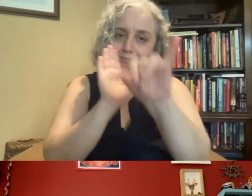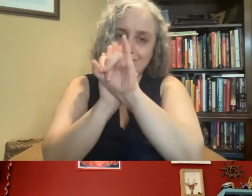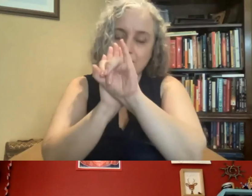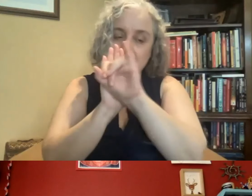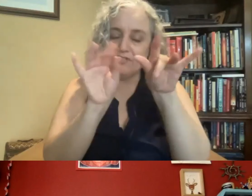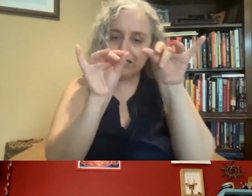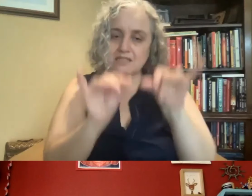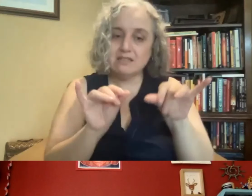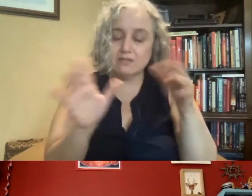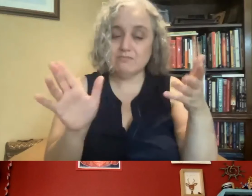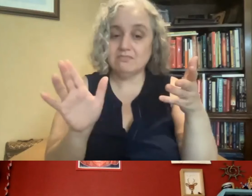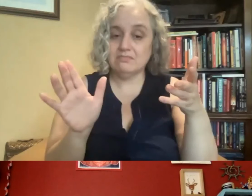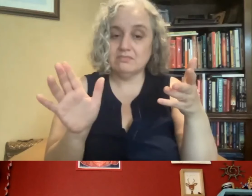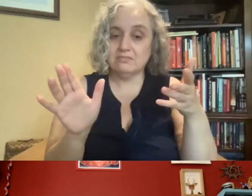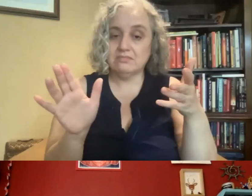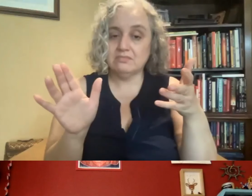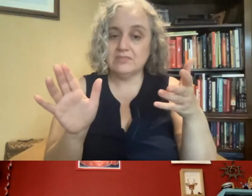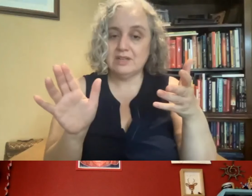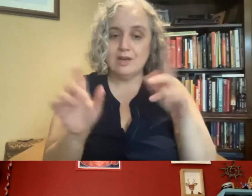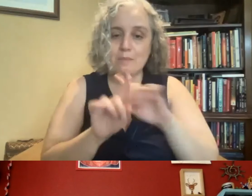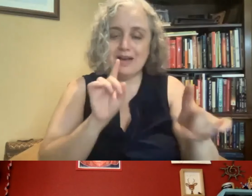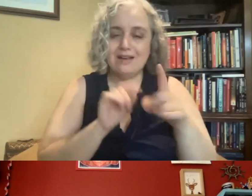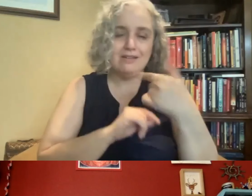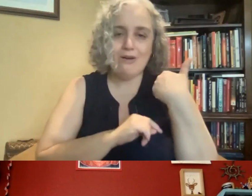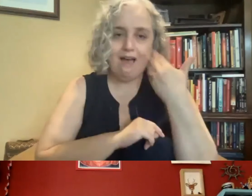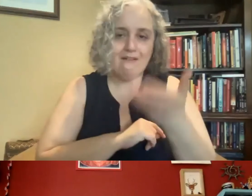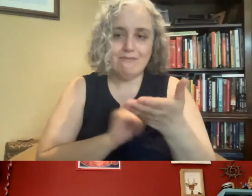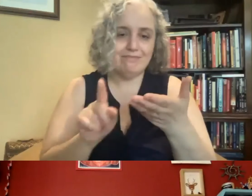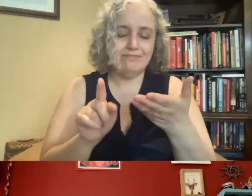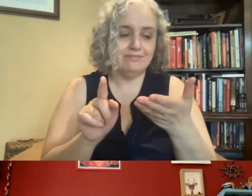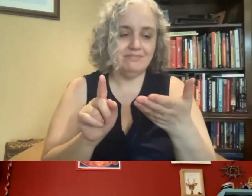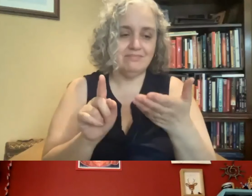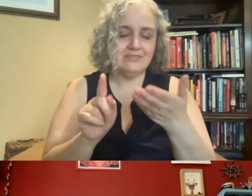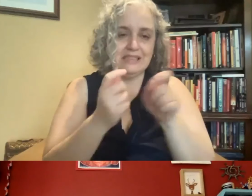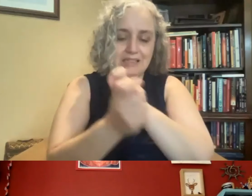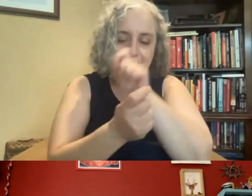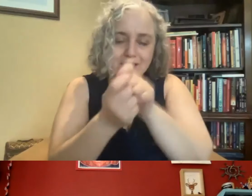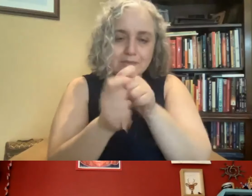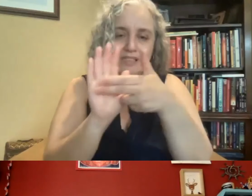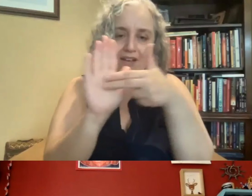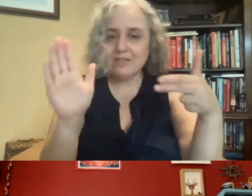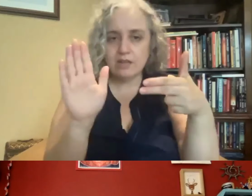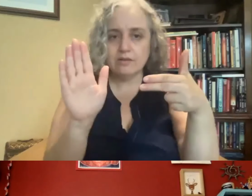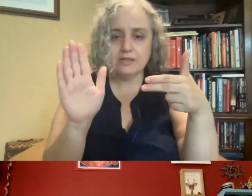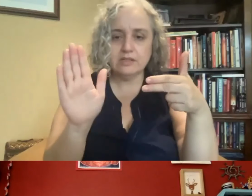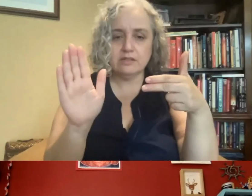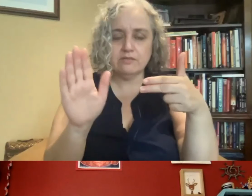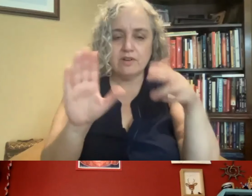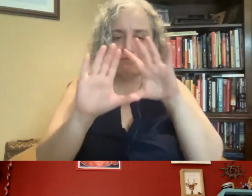without actually having a particular label of a protected group.